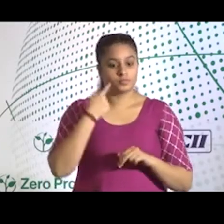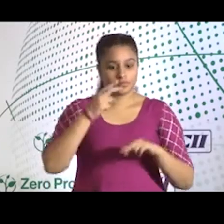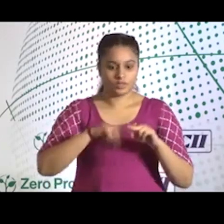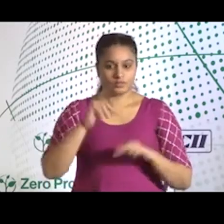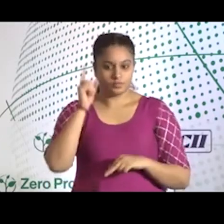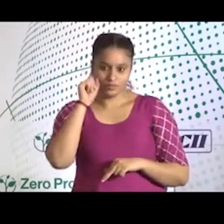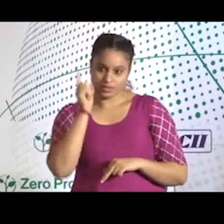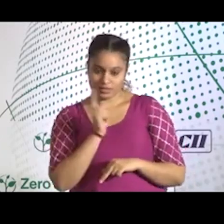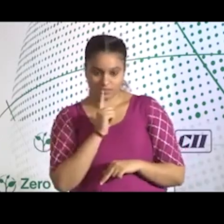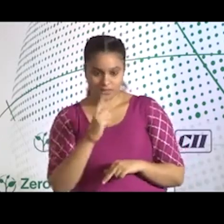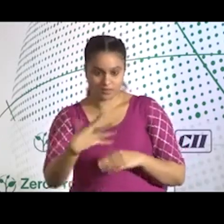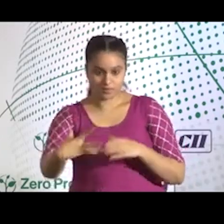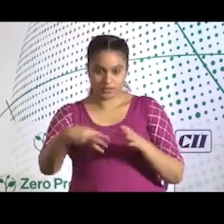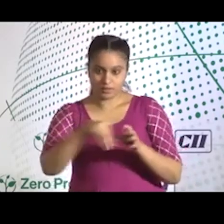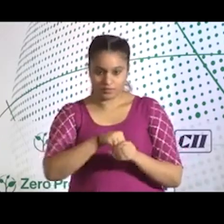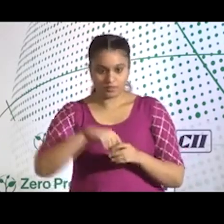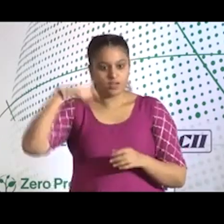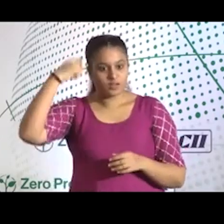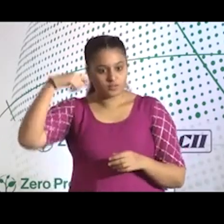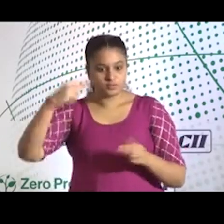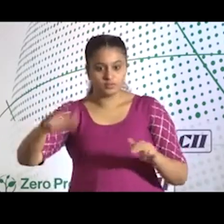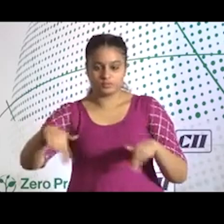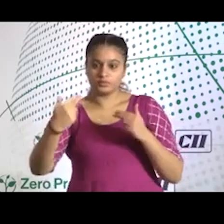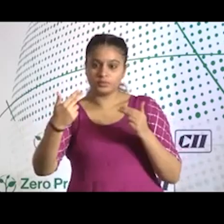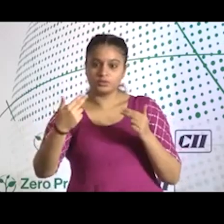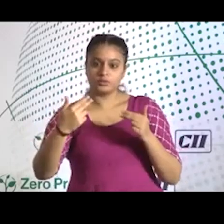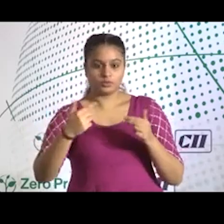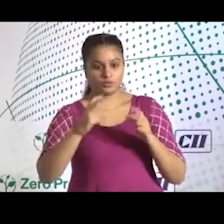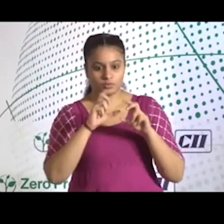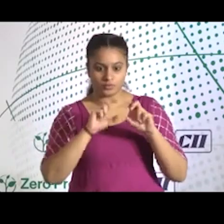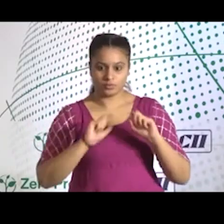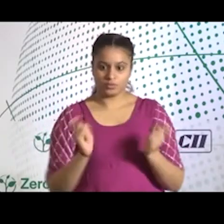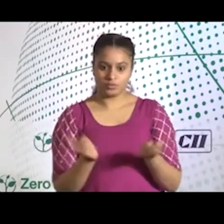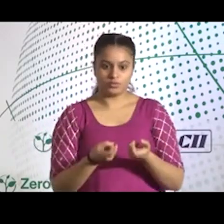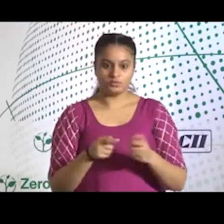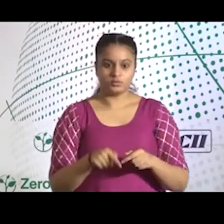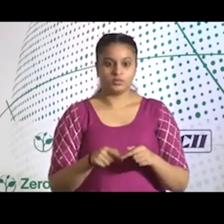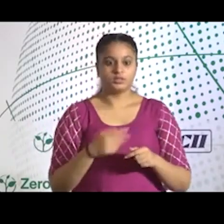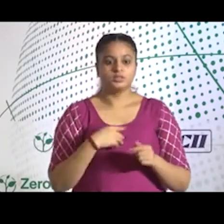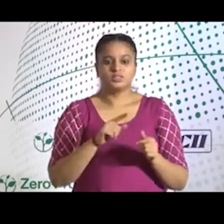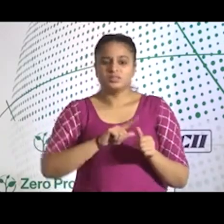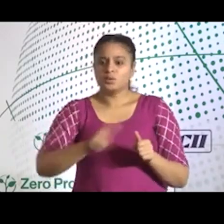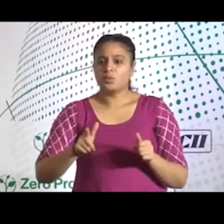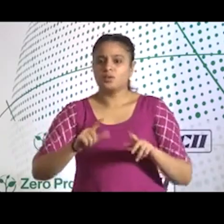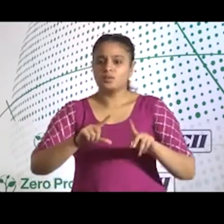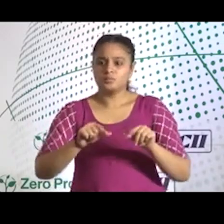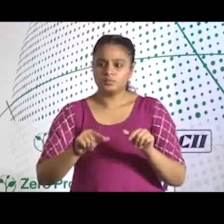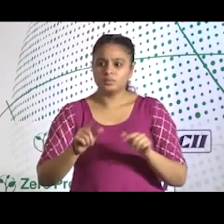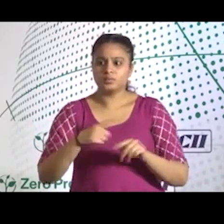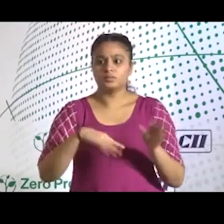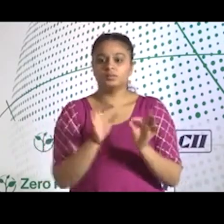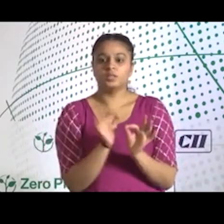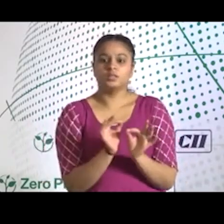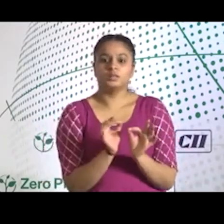in a video conference, in a meeting, every single meeting, we ensure that there's an interpreter available for that person